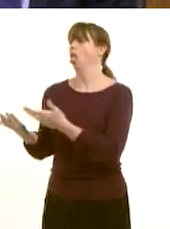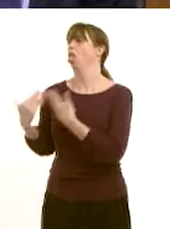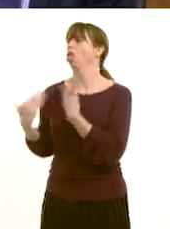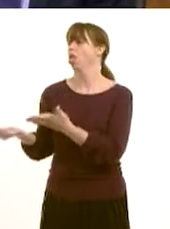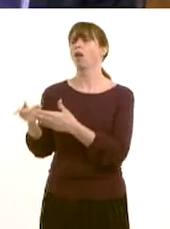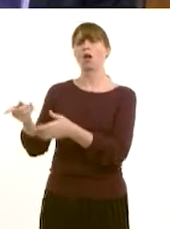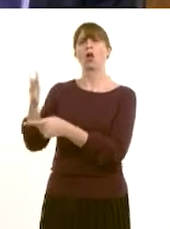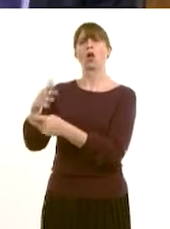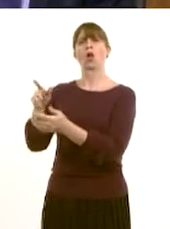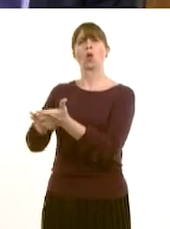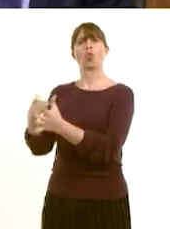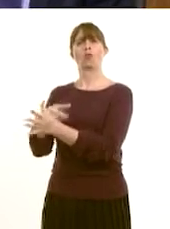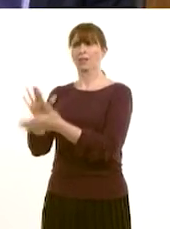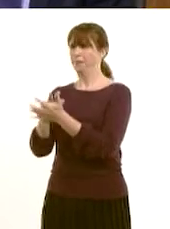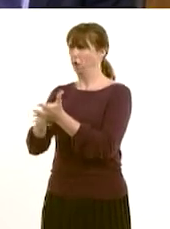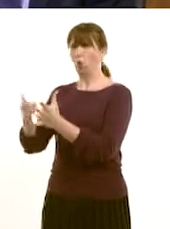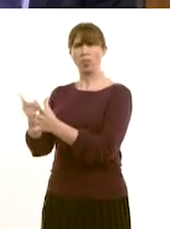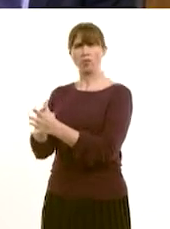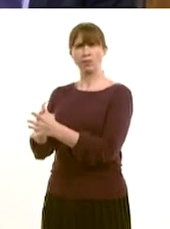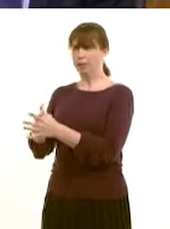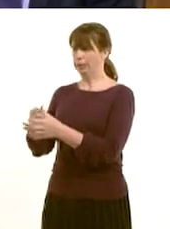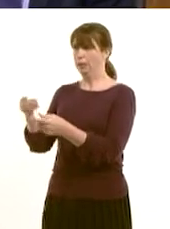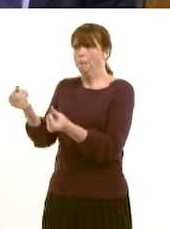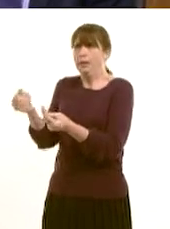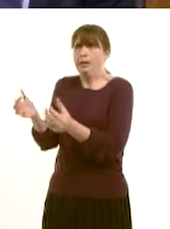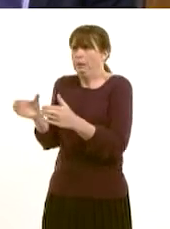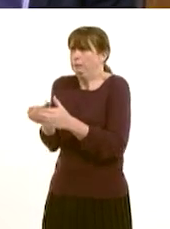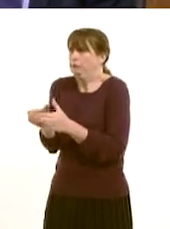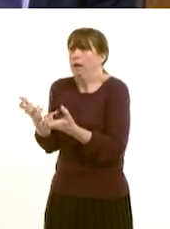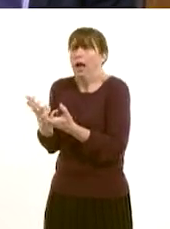so the poorest authorities will have the greatest problem in providing social care.